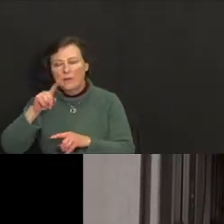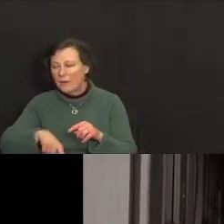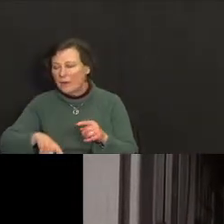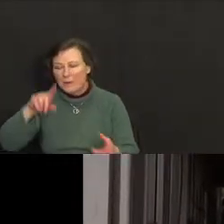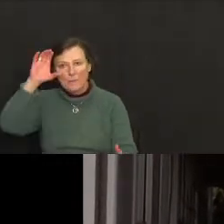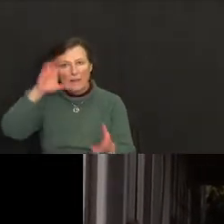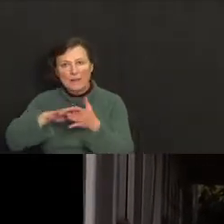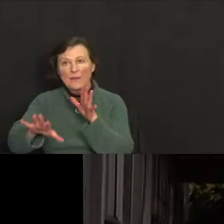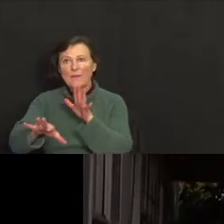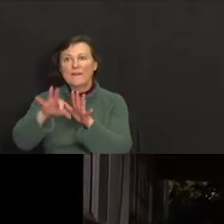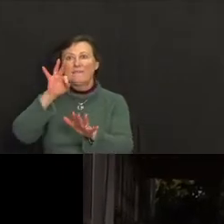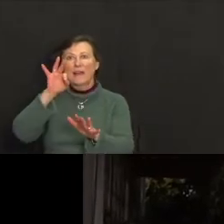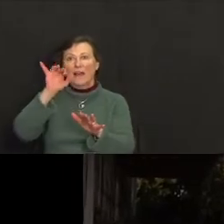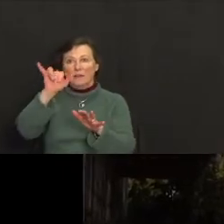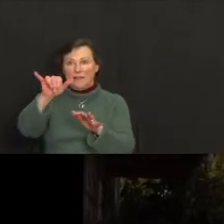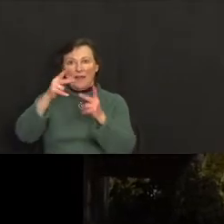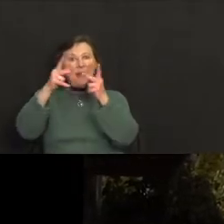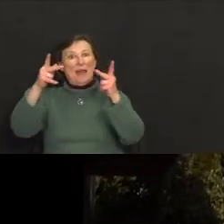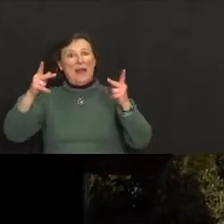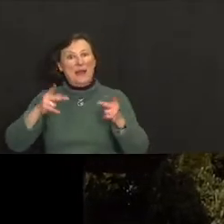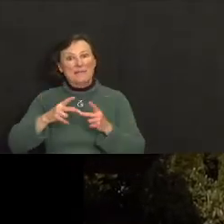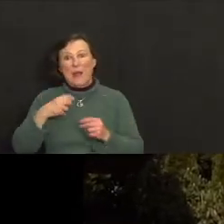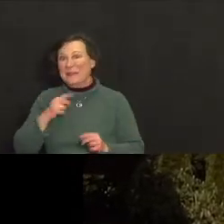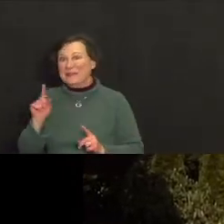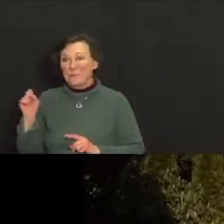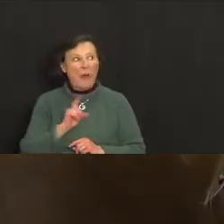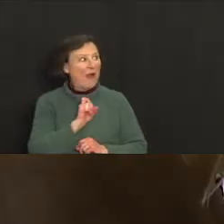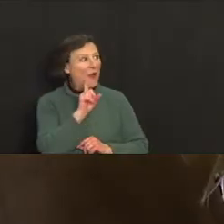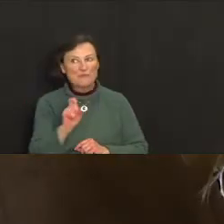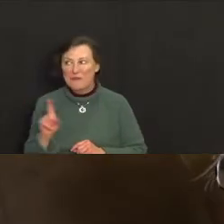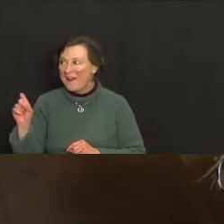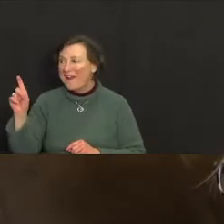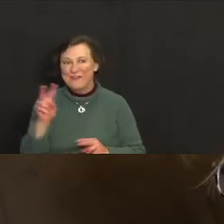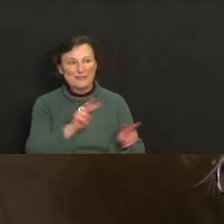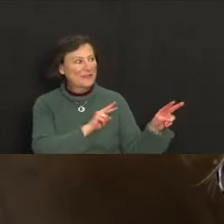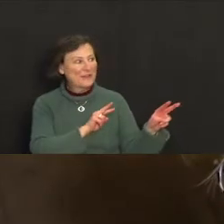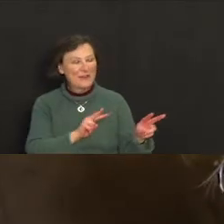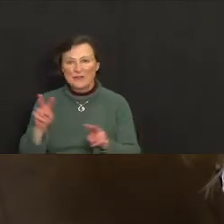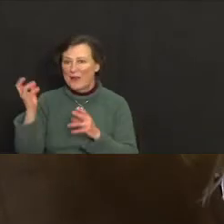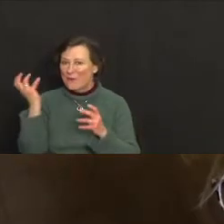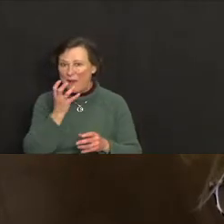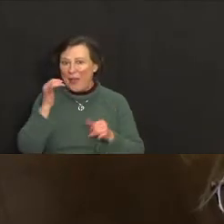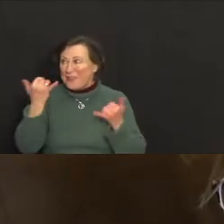a place. We really just kept walking around and thinking, "Wow this is ours! And then walking outside...